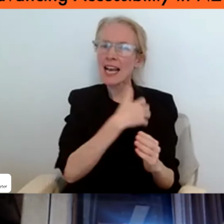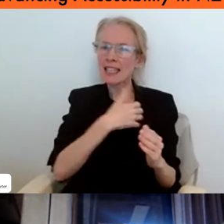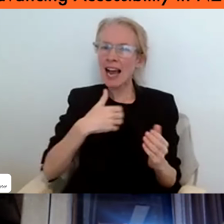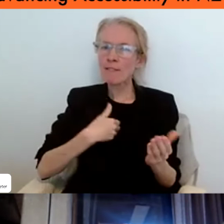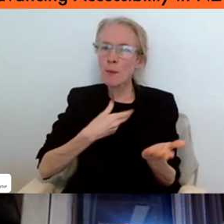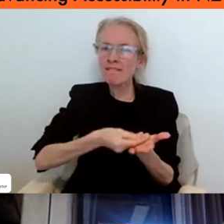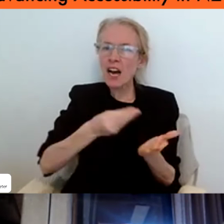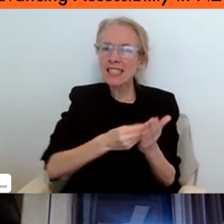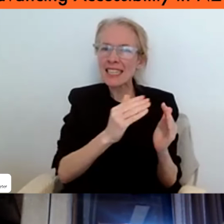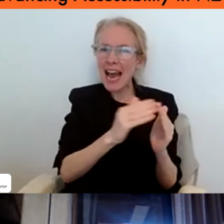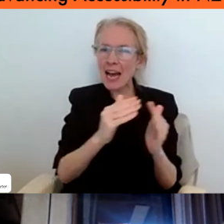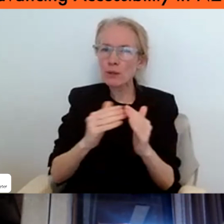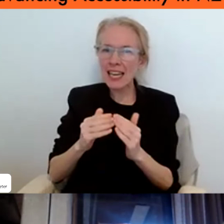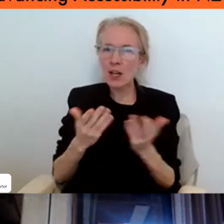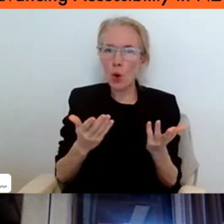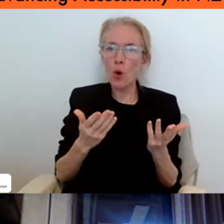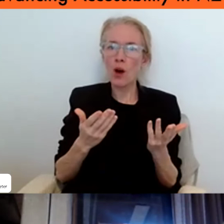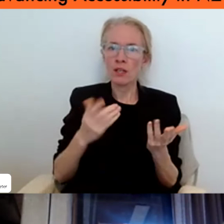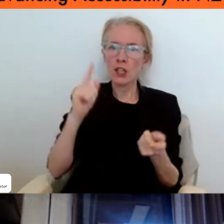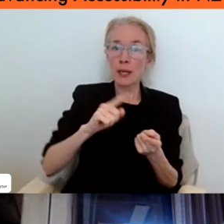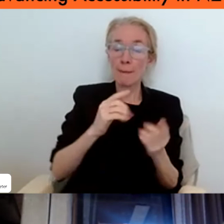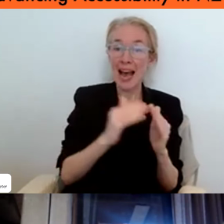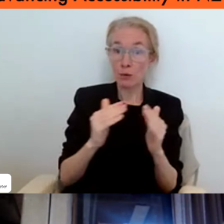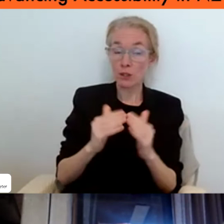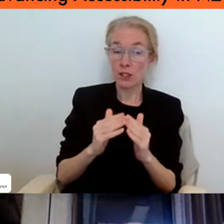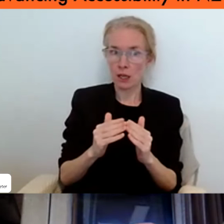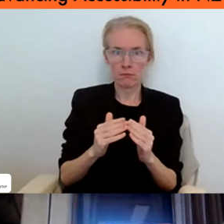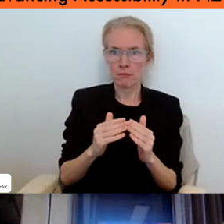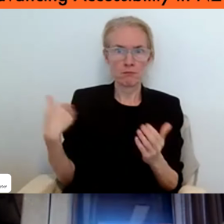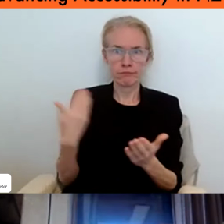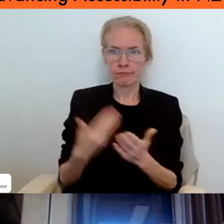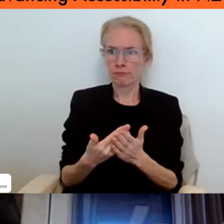and we work with Helen with Tāmaki Regeneration. It's nice to see